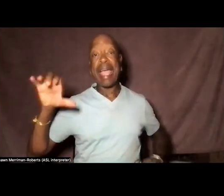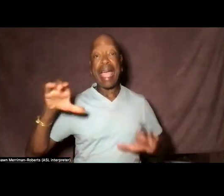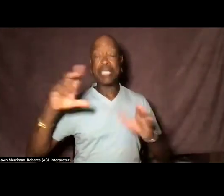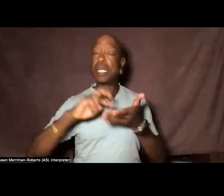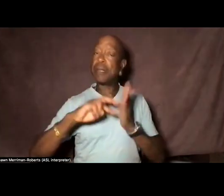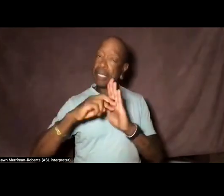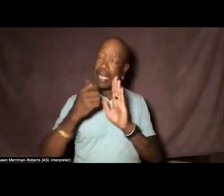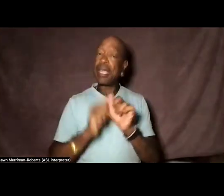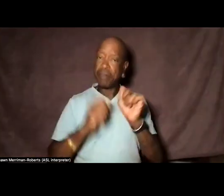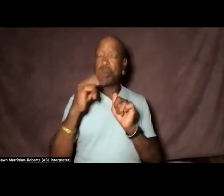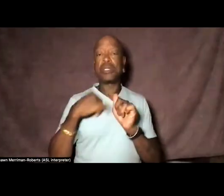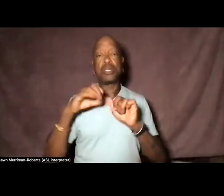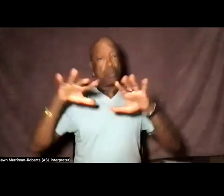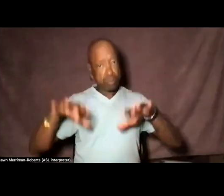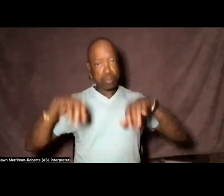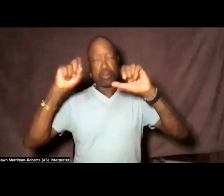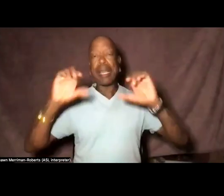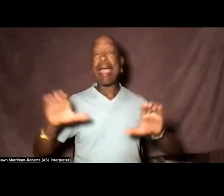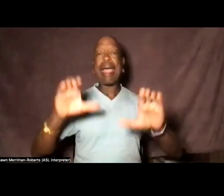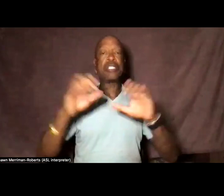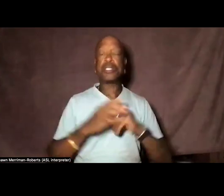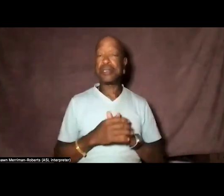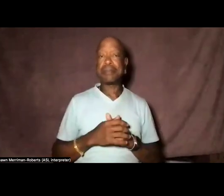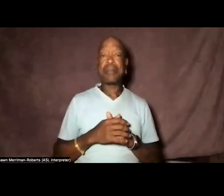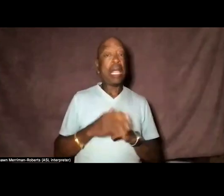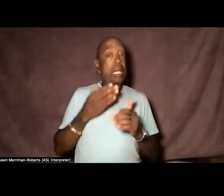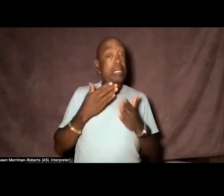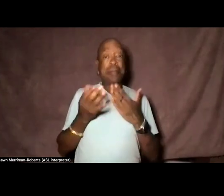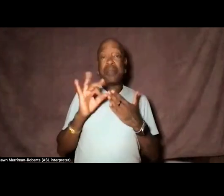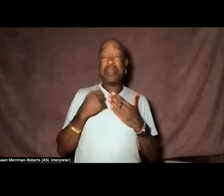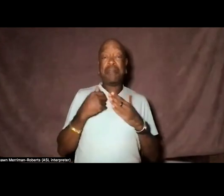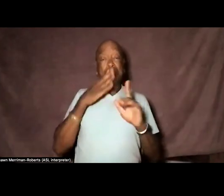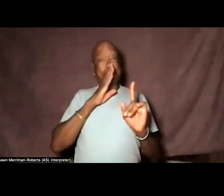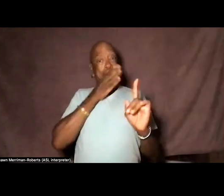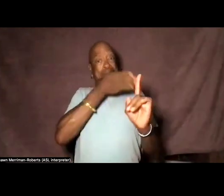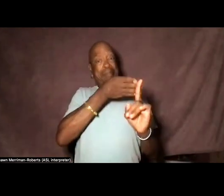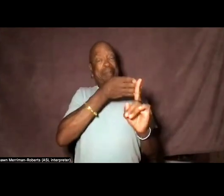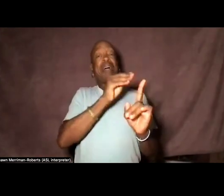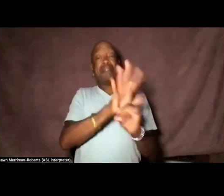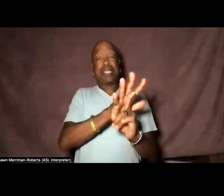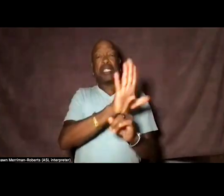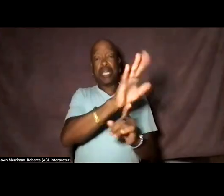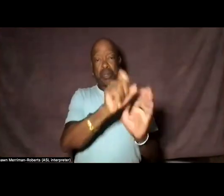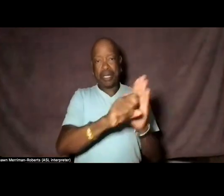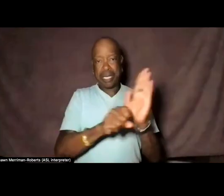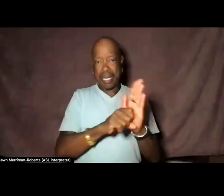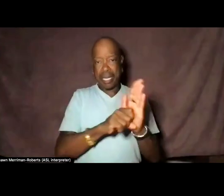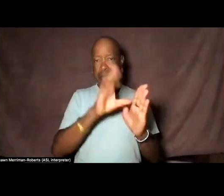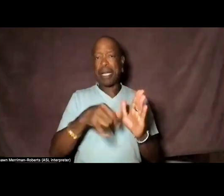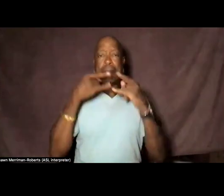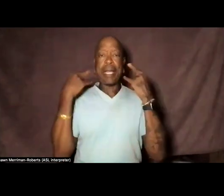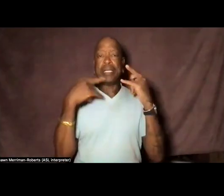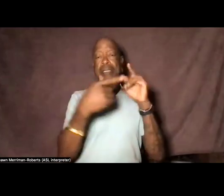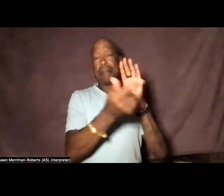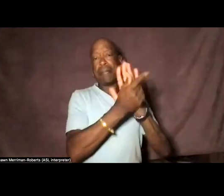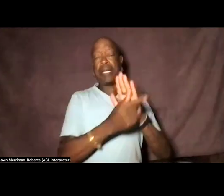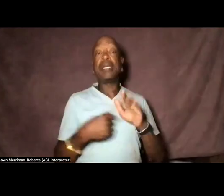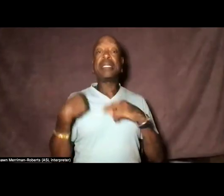Mask bans even if they're not directly affected by a mass band in their state since HB 237 the